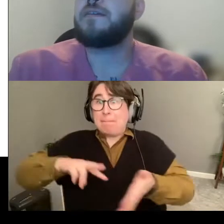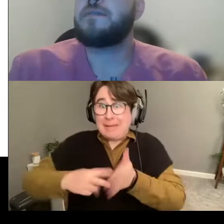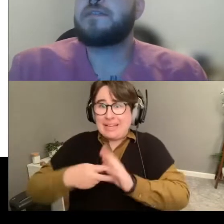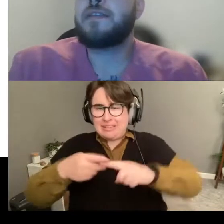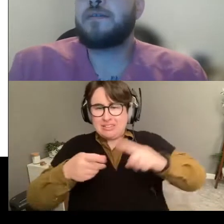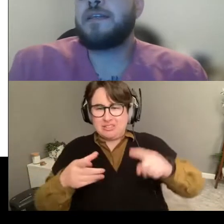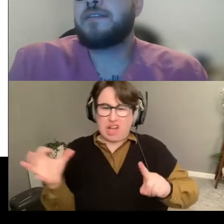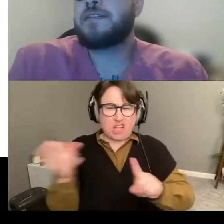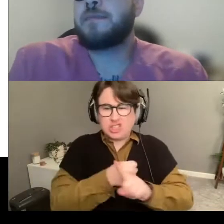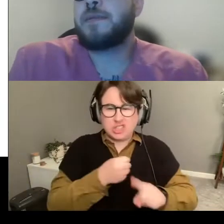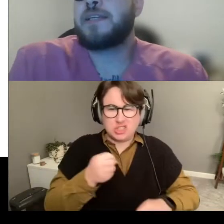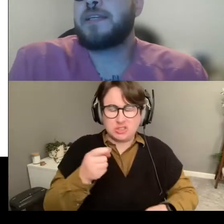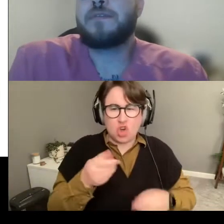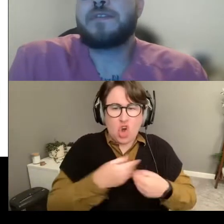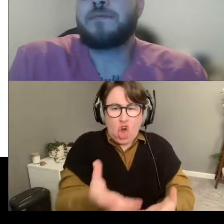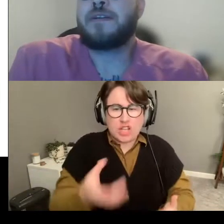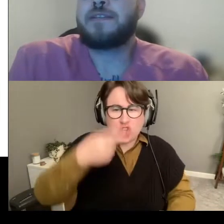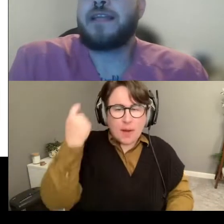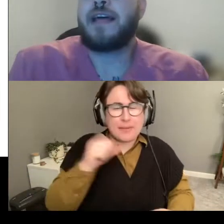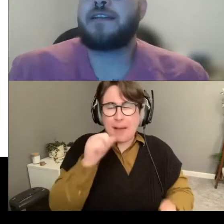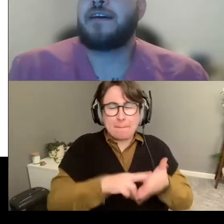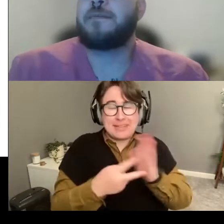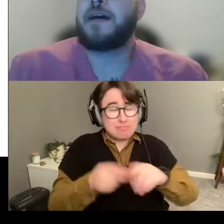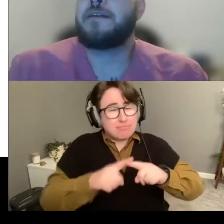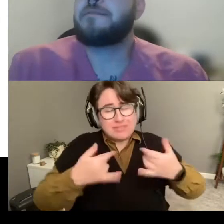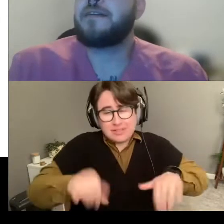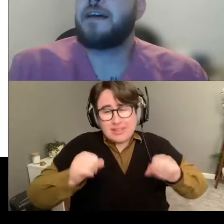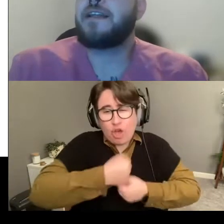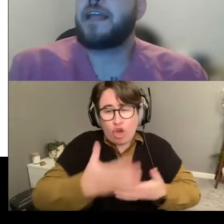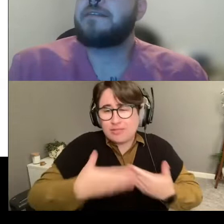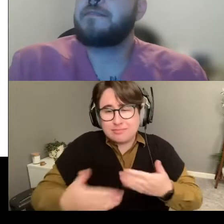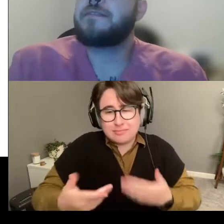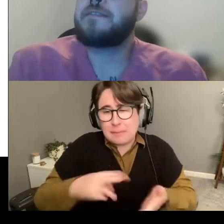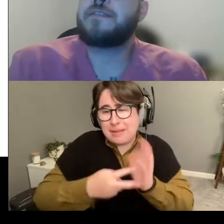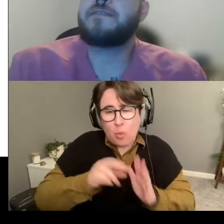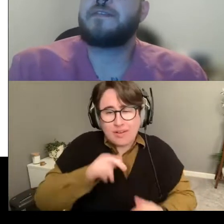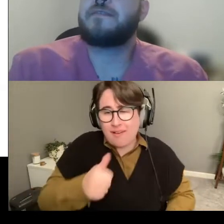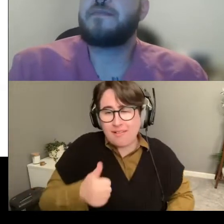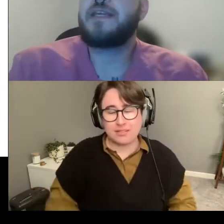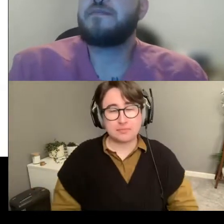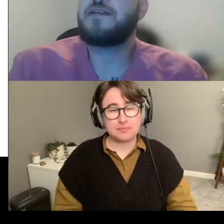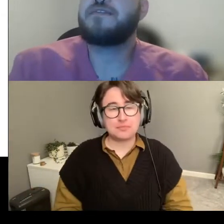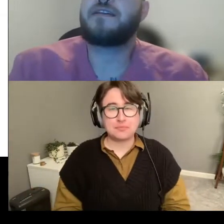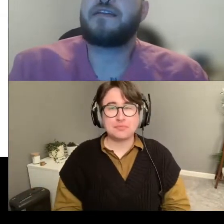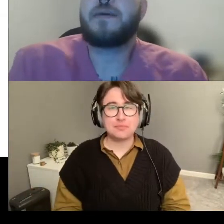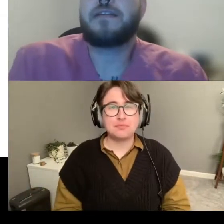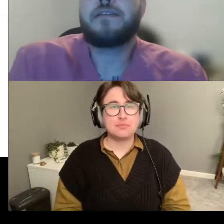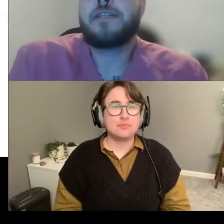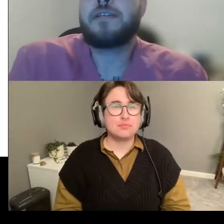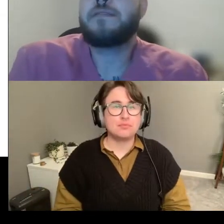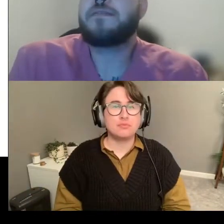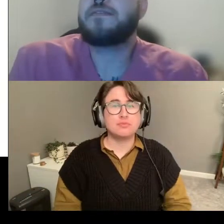So these are some examples of words that I've had folks use in front of me when talking about their genitals.